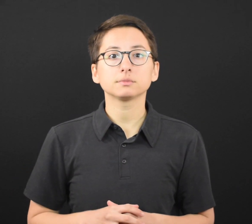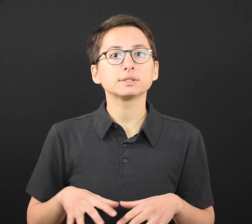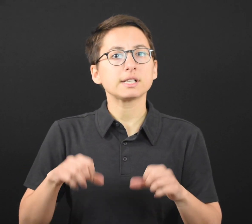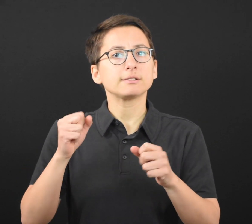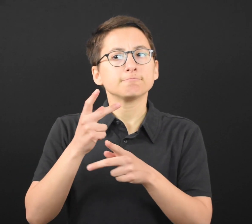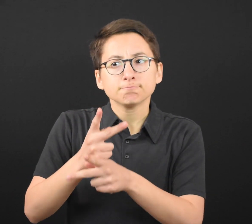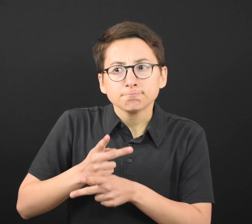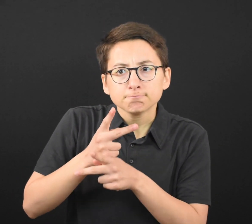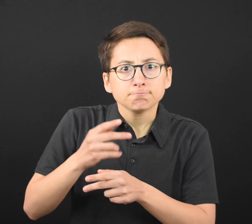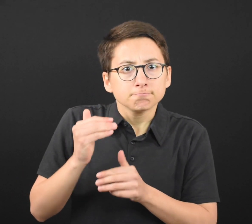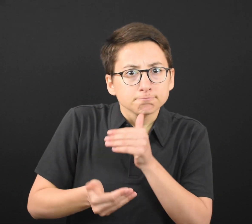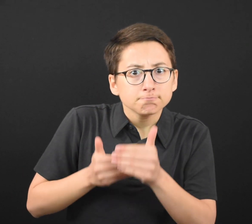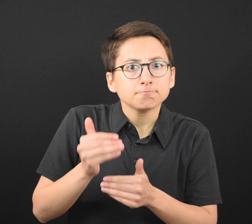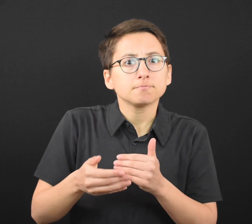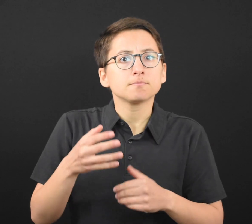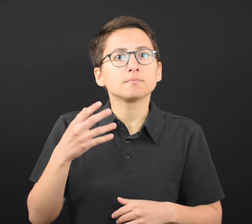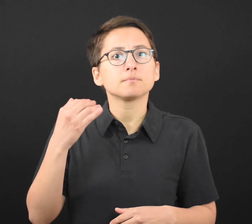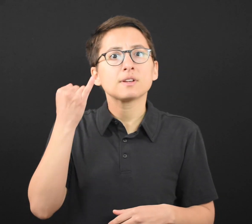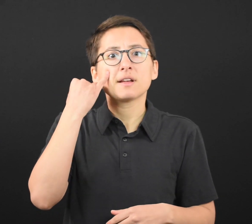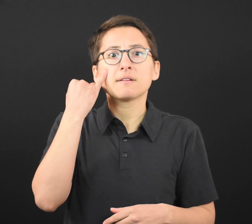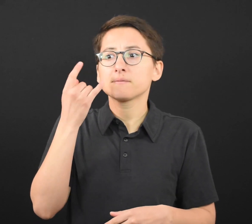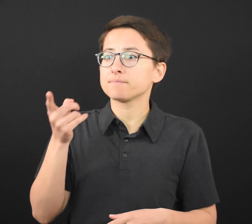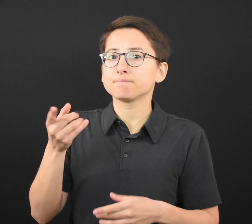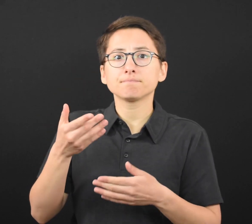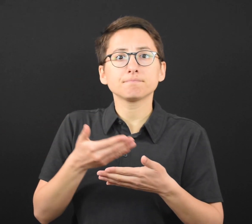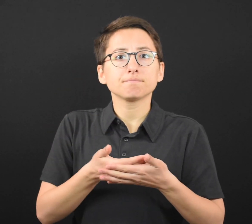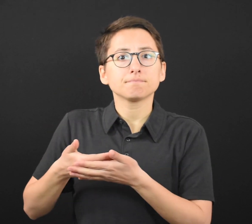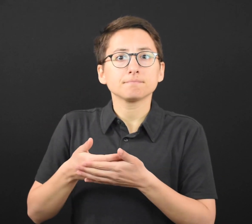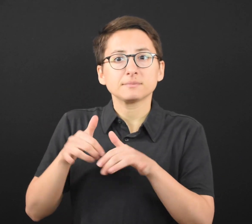Take precautions if your newborn is rooming-in with you in the hospital.